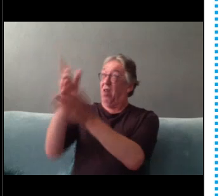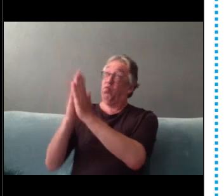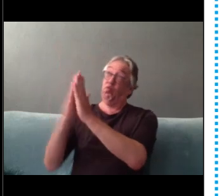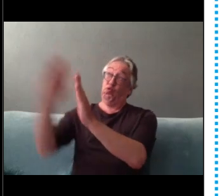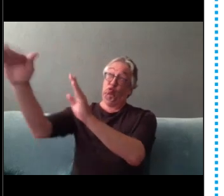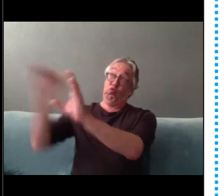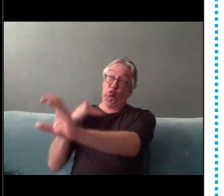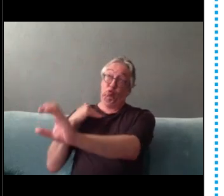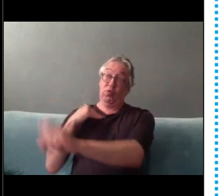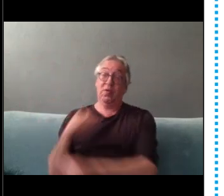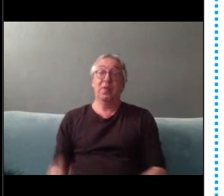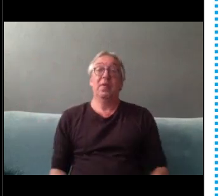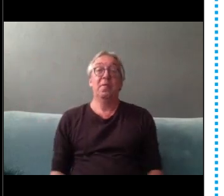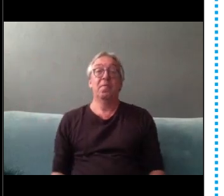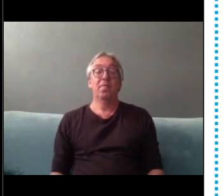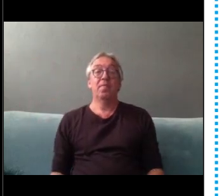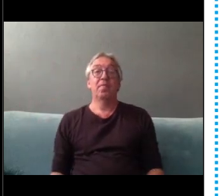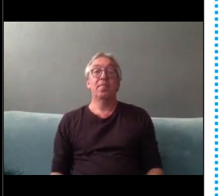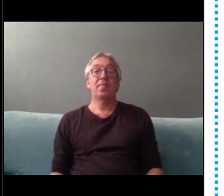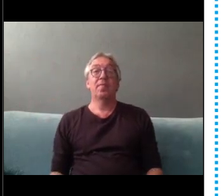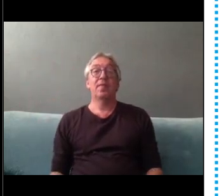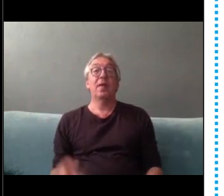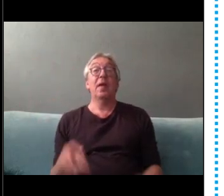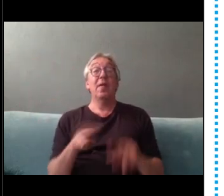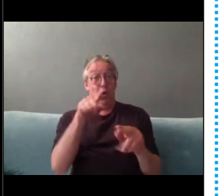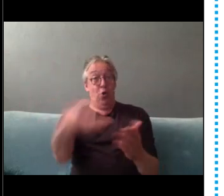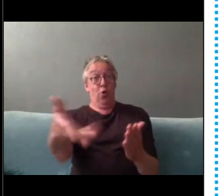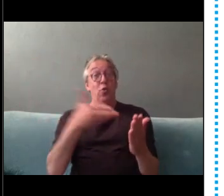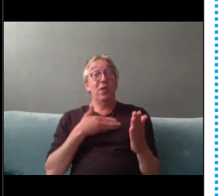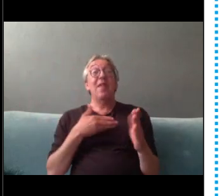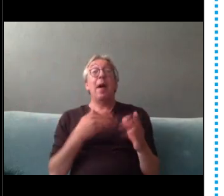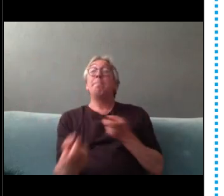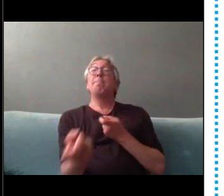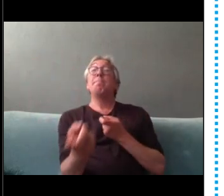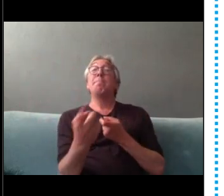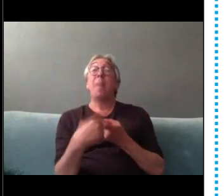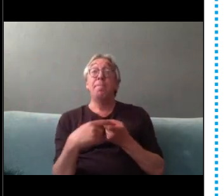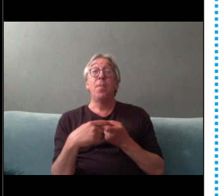because receiving the members mailing is the best chance to keep in touch,